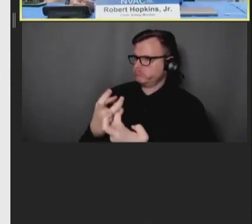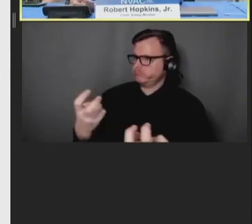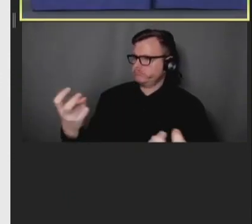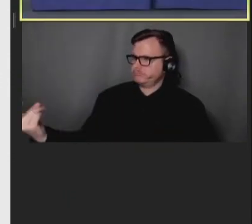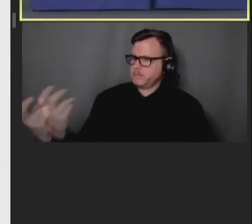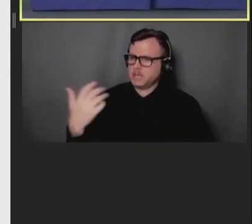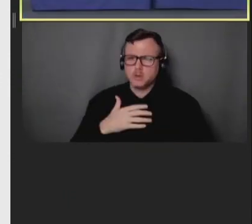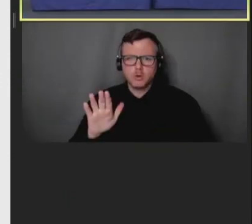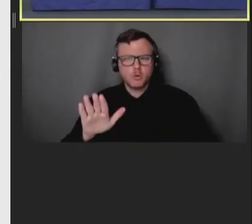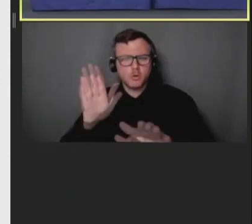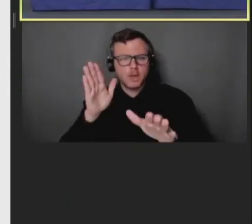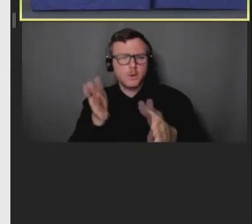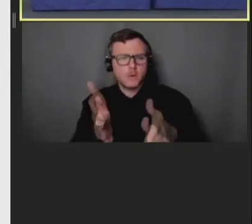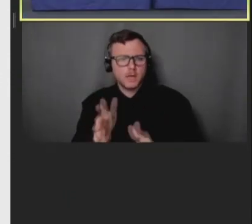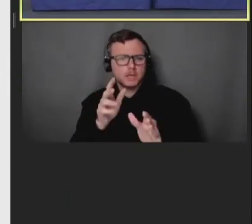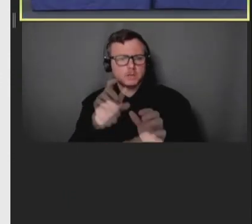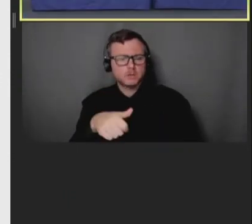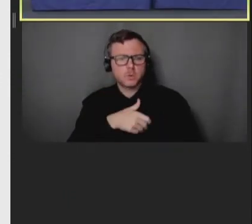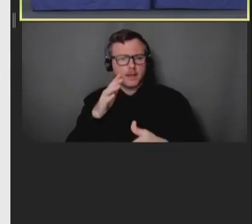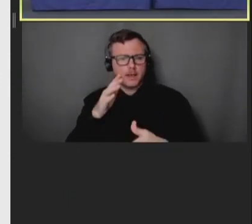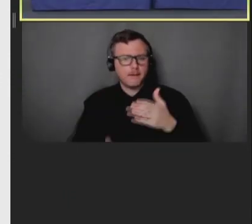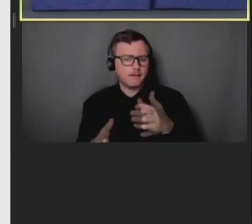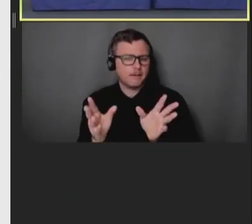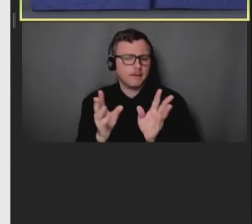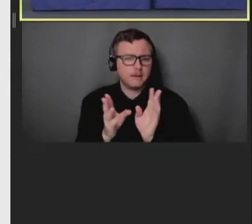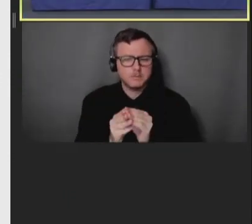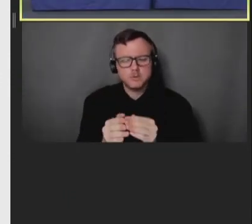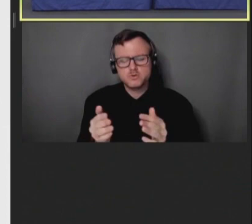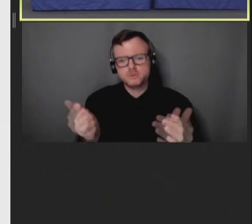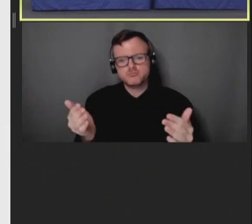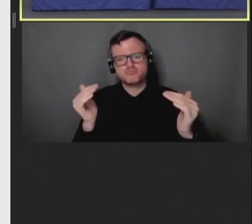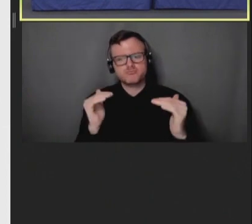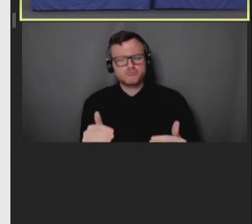end our meeting today, you know, bring it back to the ground and practically trying